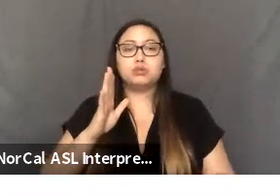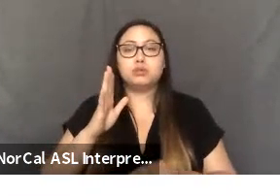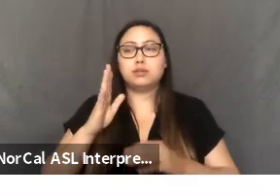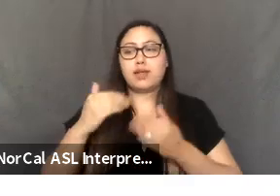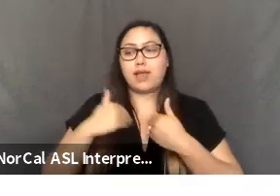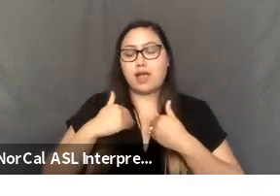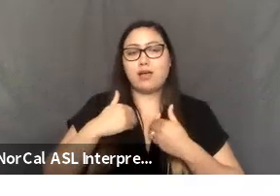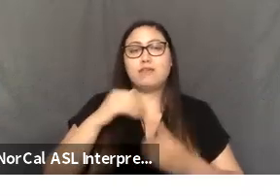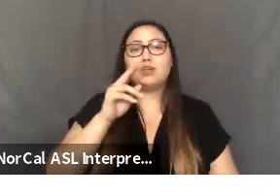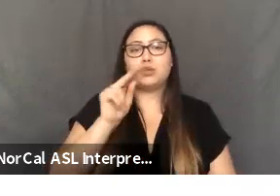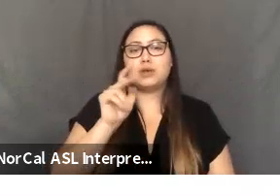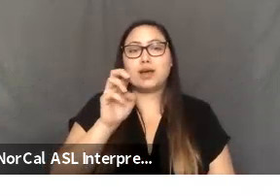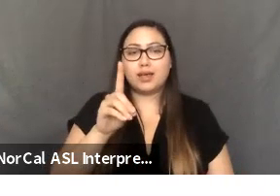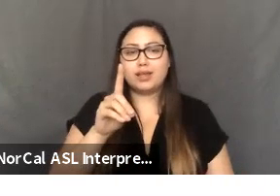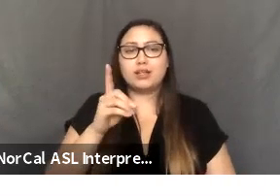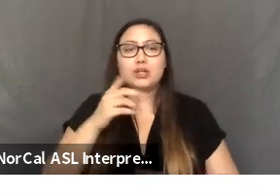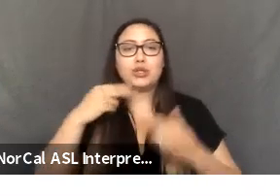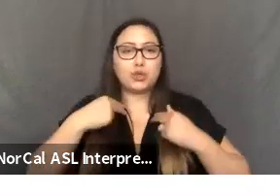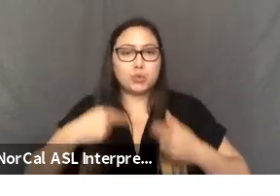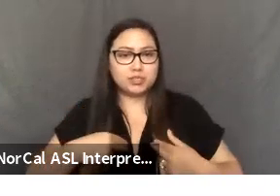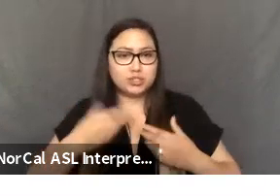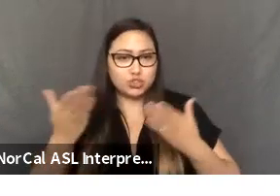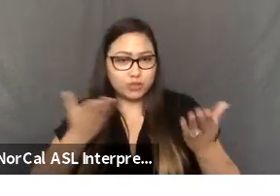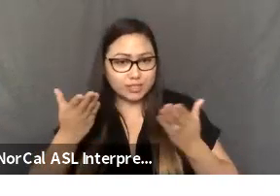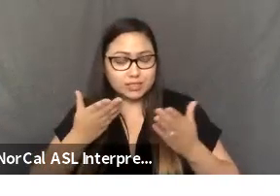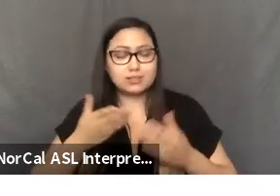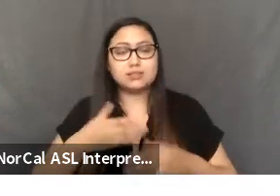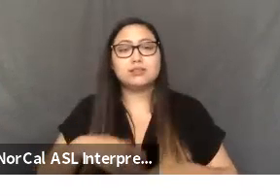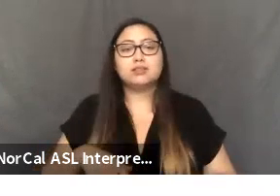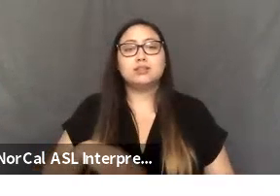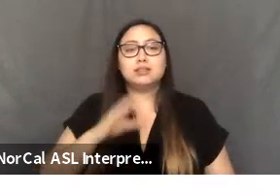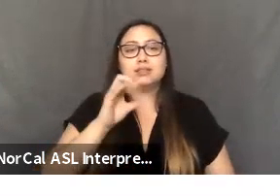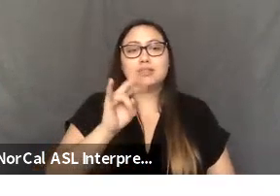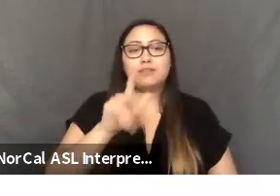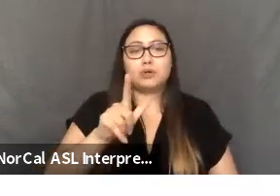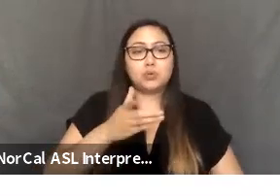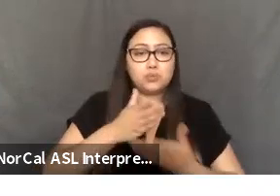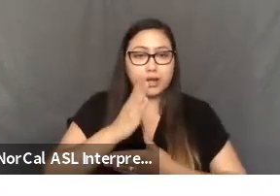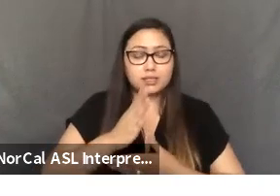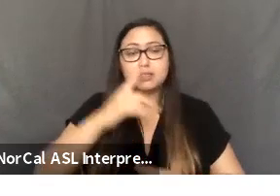and Human Services Office for Civil Rights for a presentation on disability accessibility in